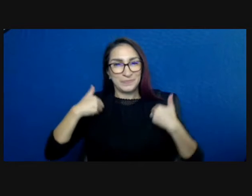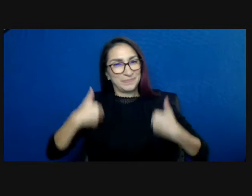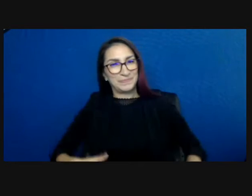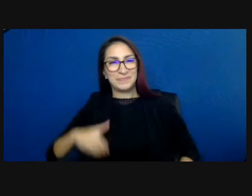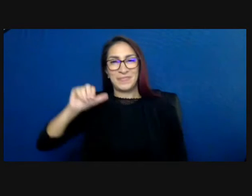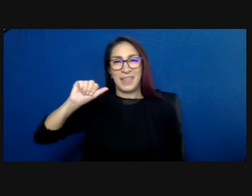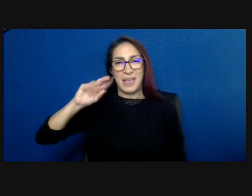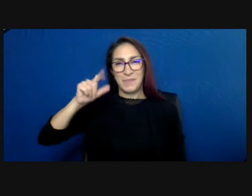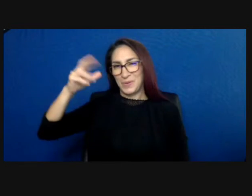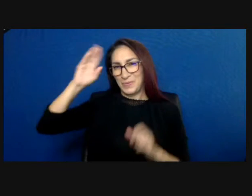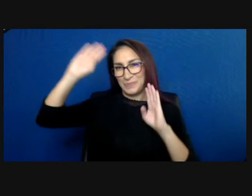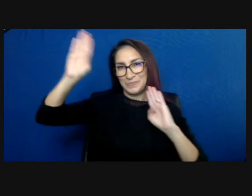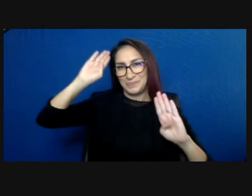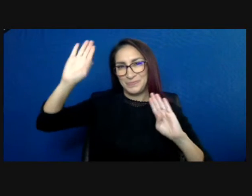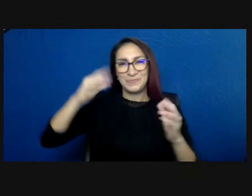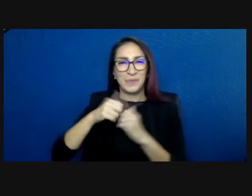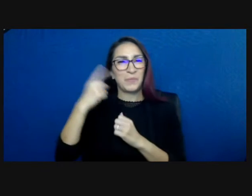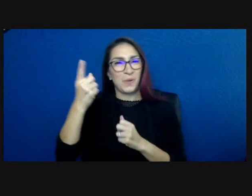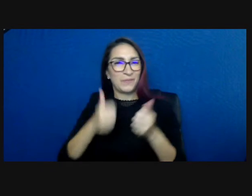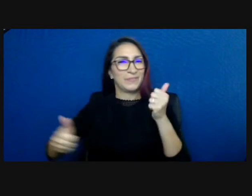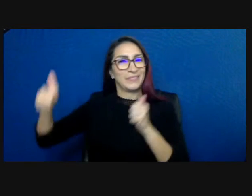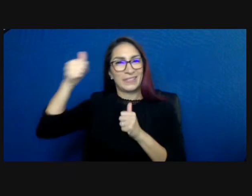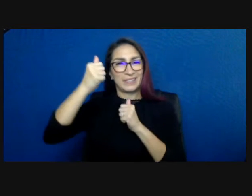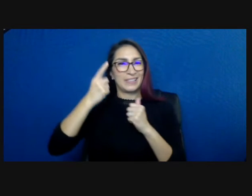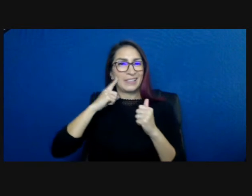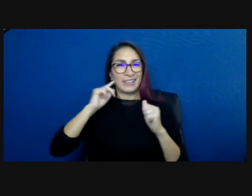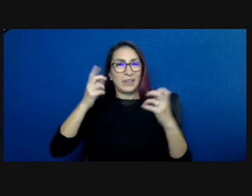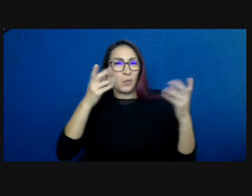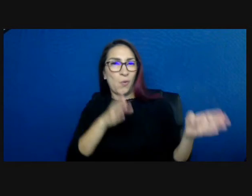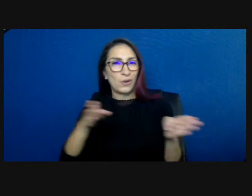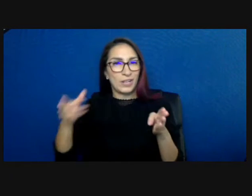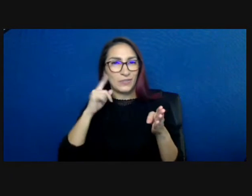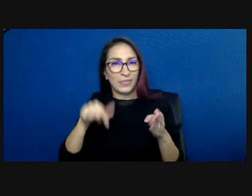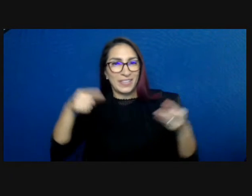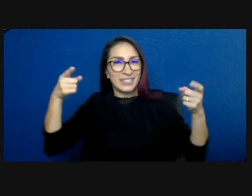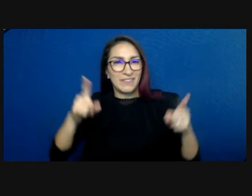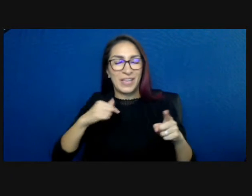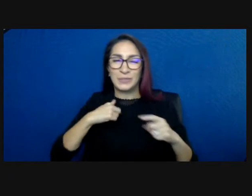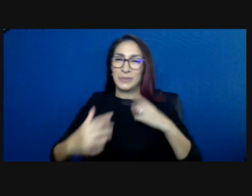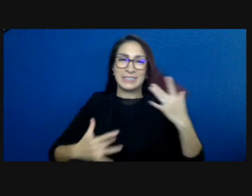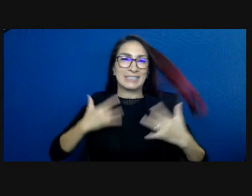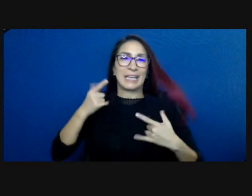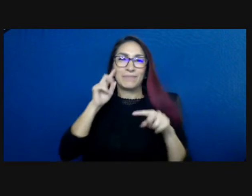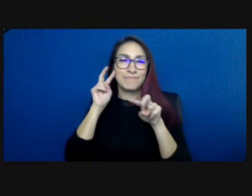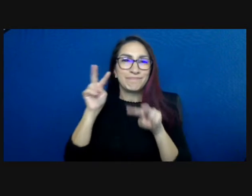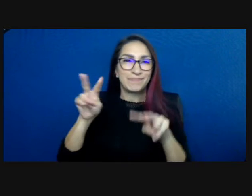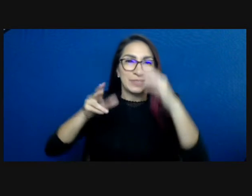to introduce you all to our keynote speaker today, Nicolas Steenhout.